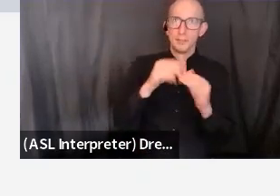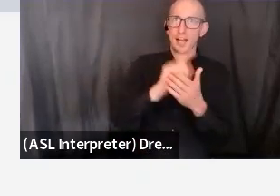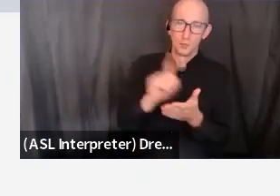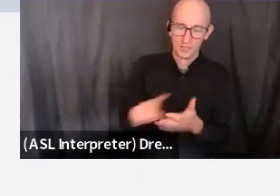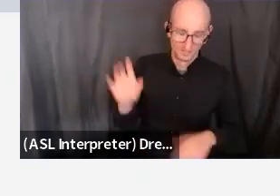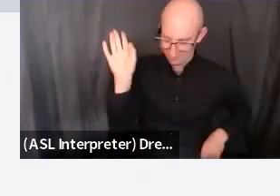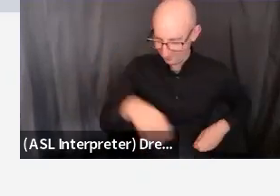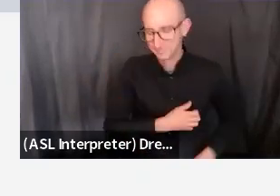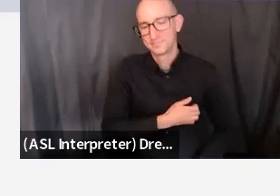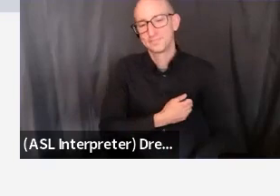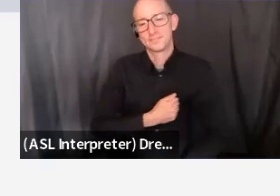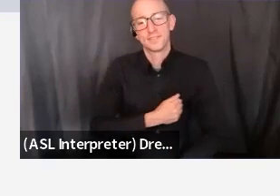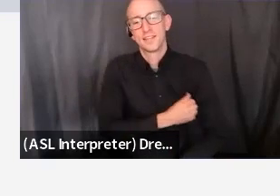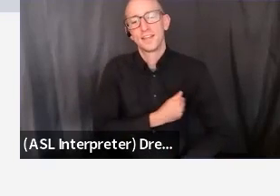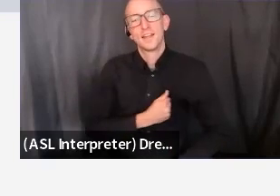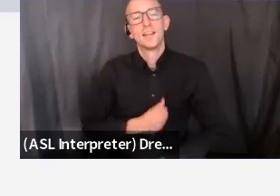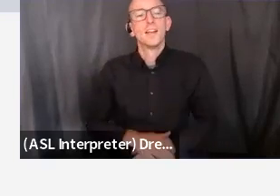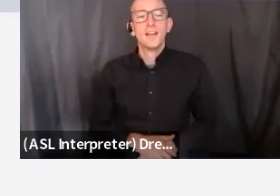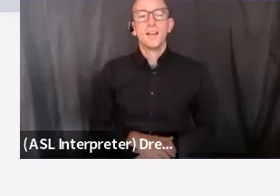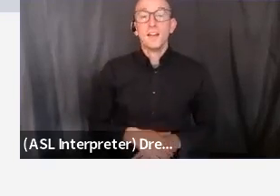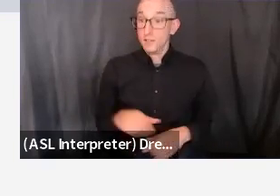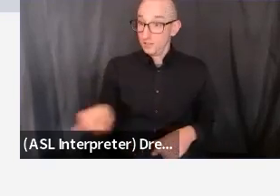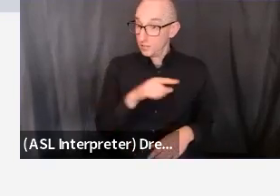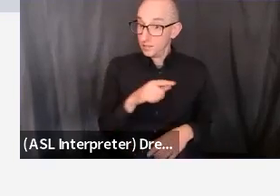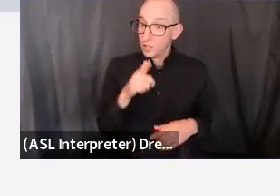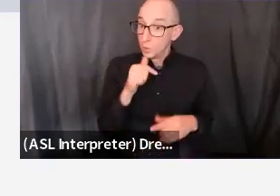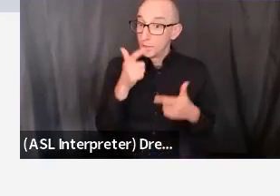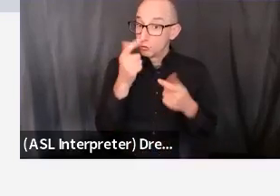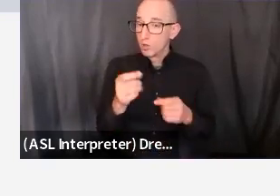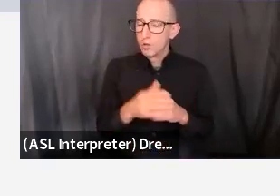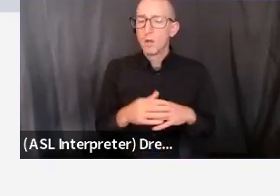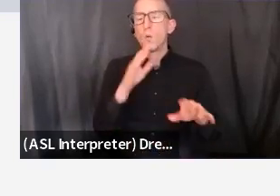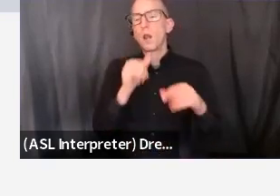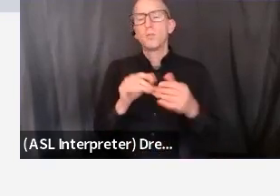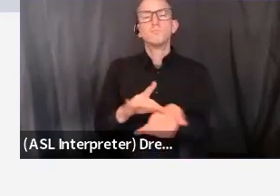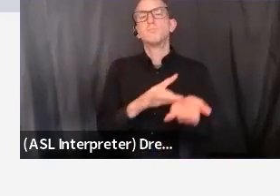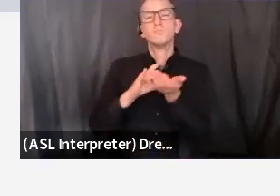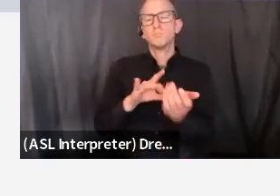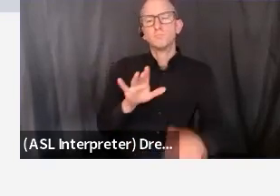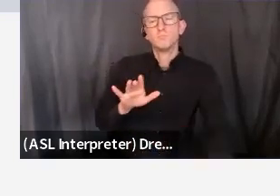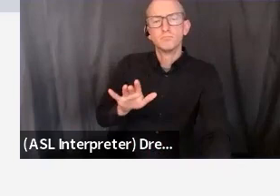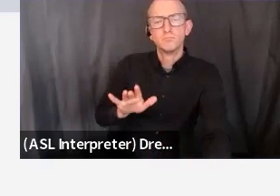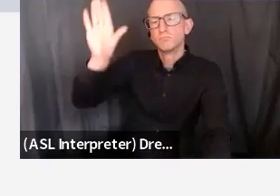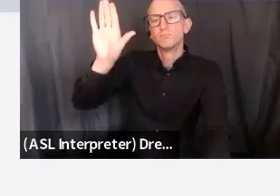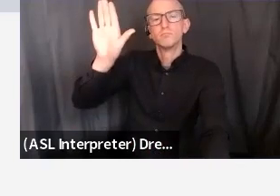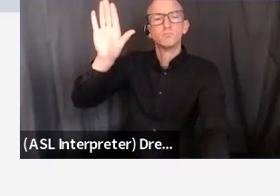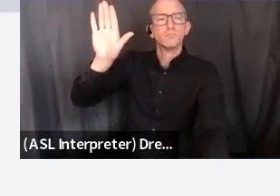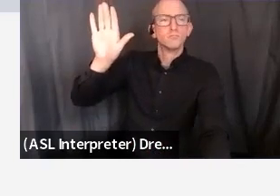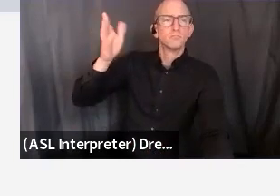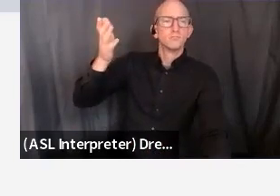in this next slide to get some feedback from you since we-- as Mike mentioned,